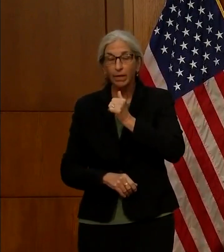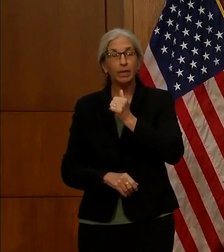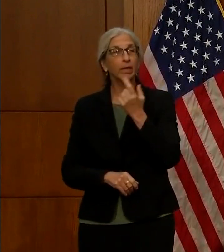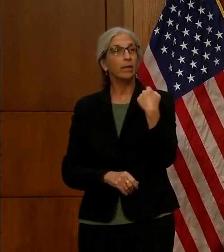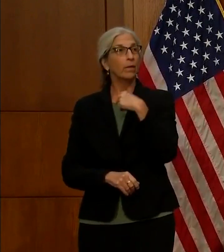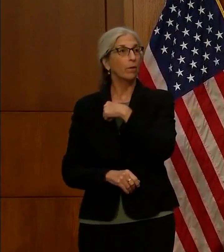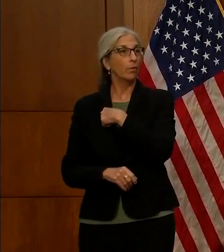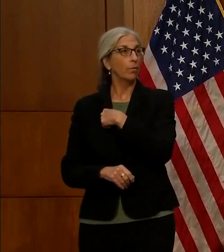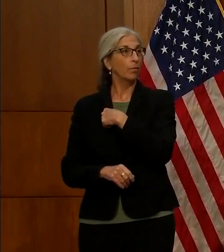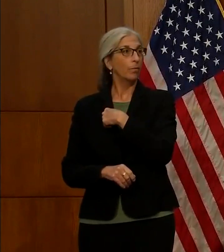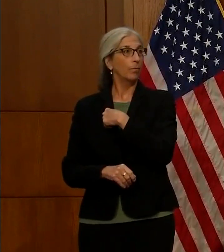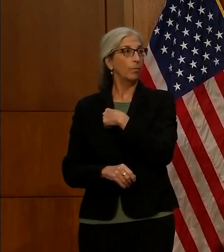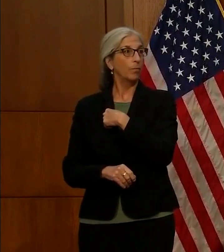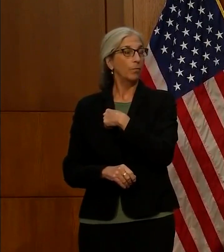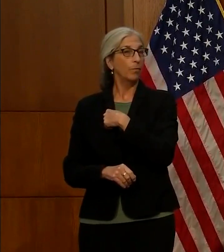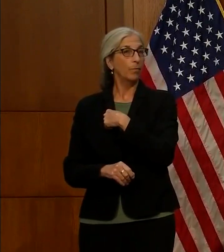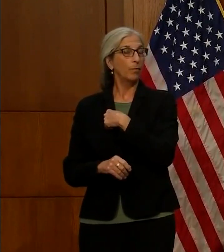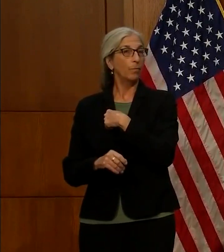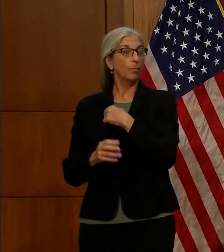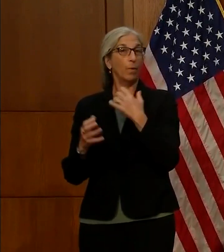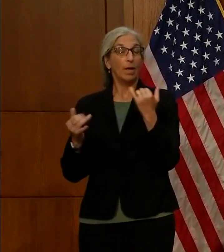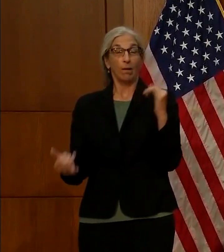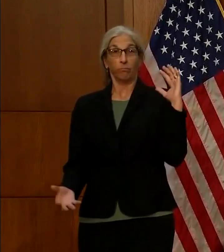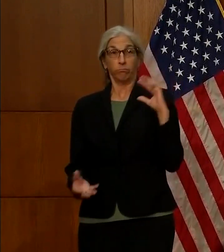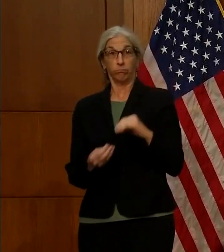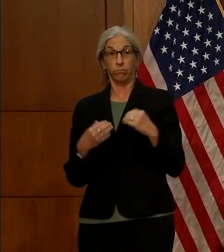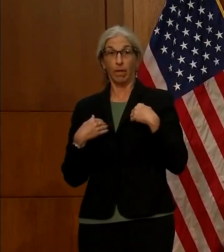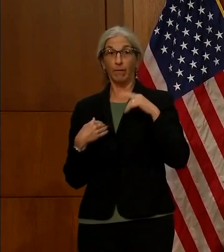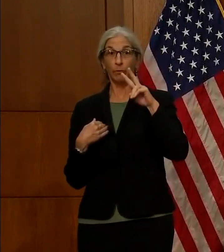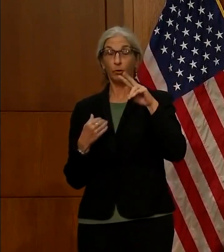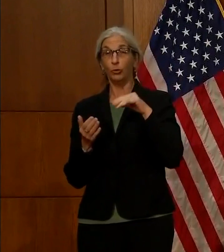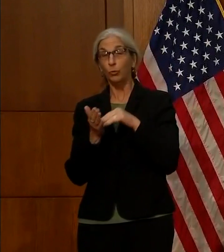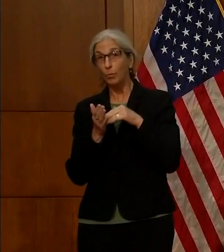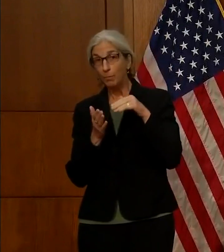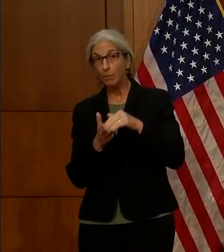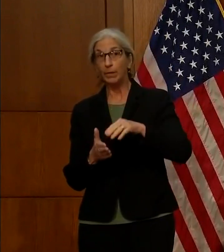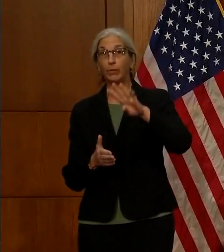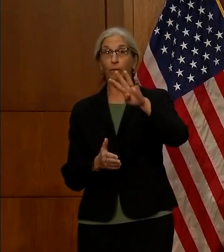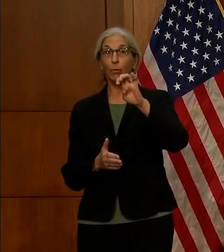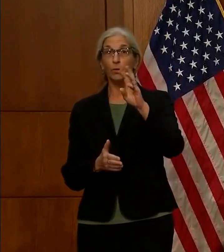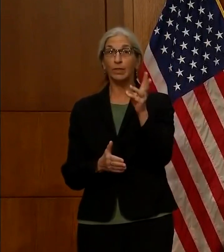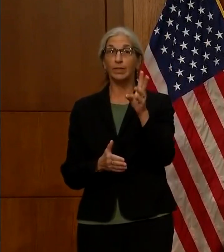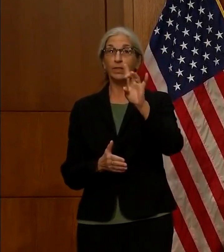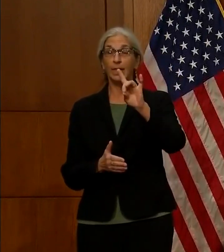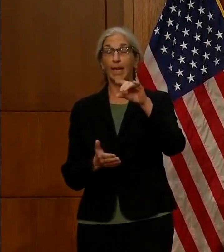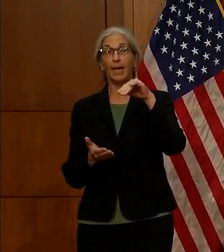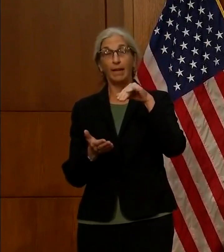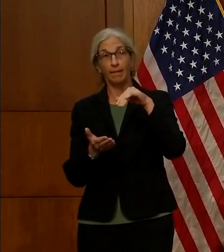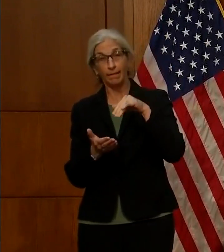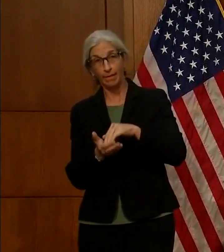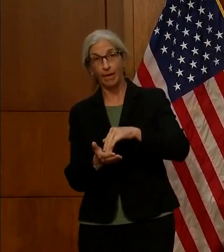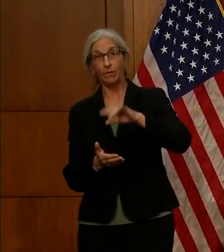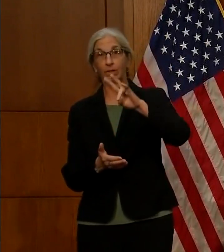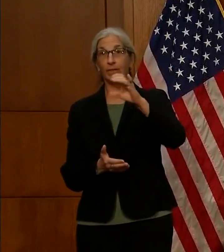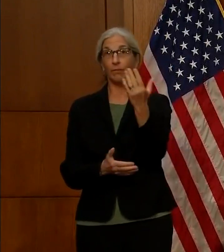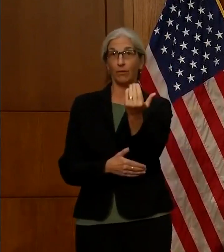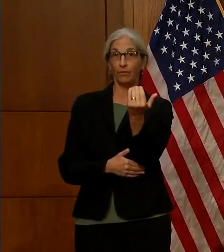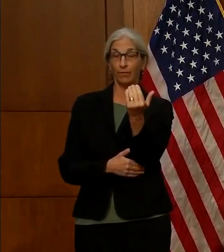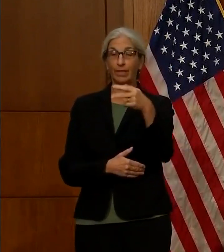HOUSE ON AVERAGE PER DAY WE STAND AT- TWO MILLION FOUR